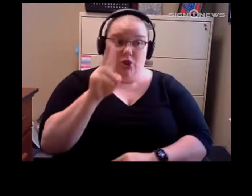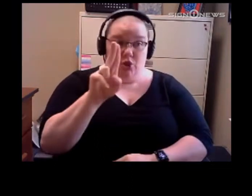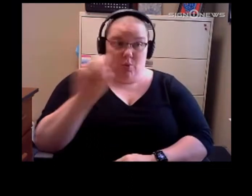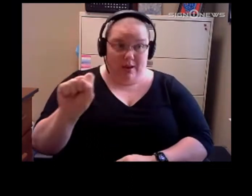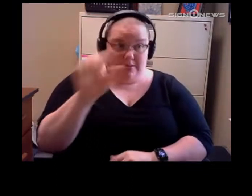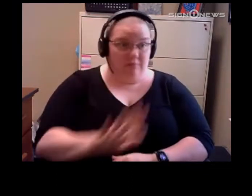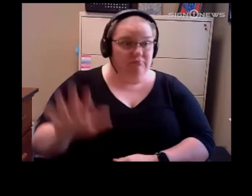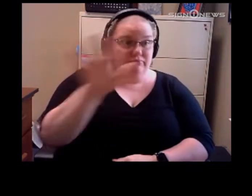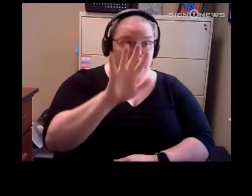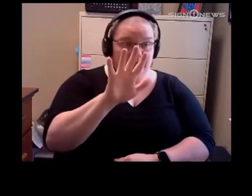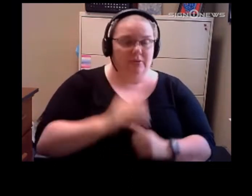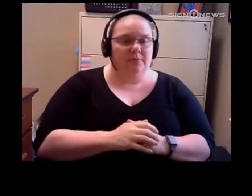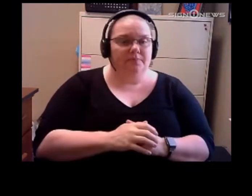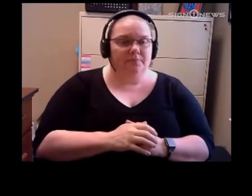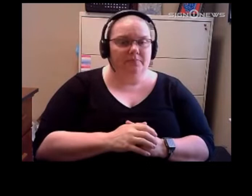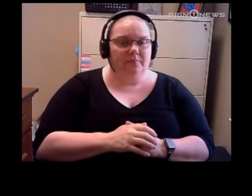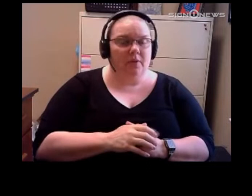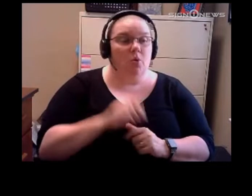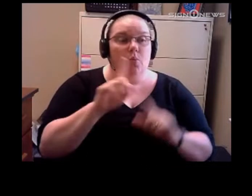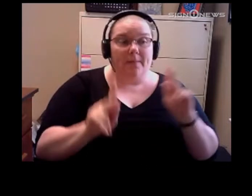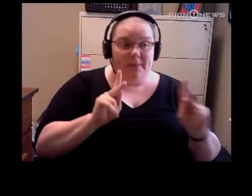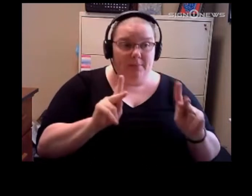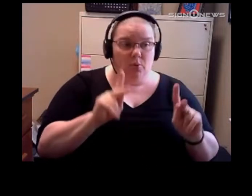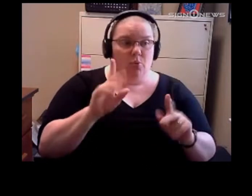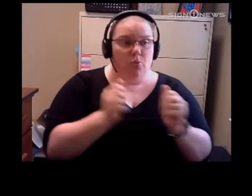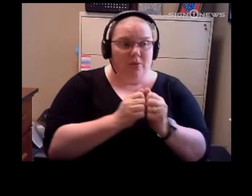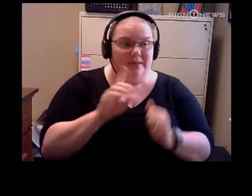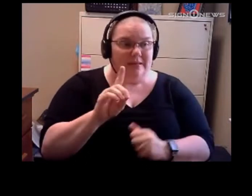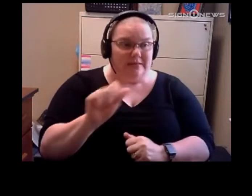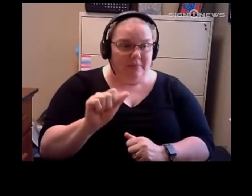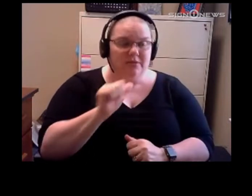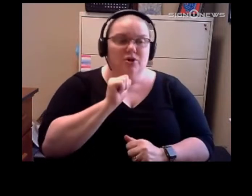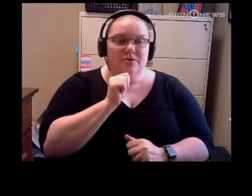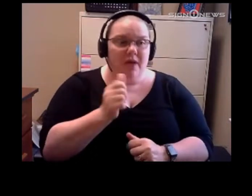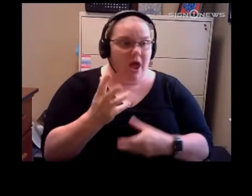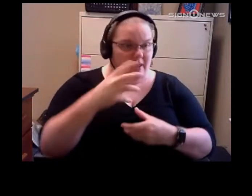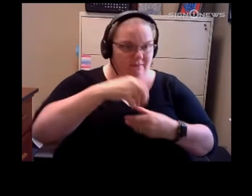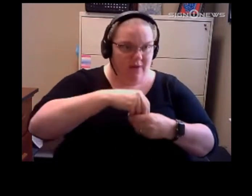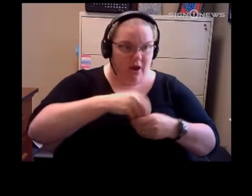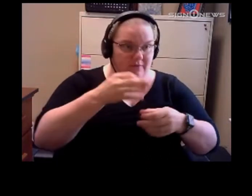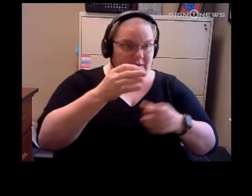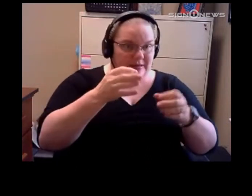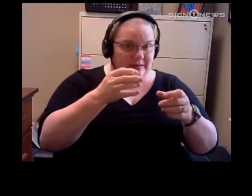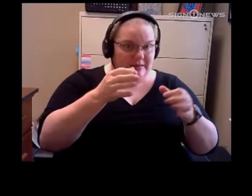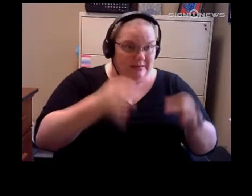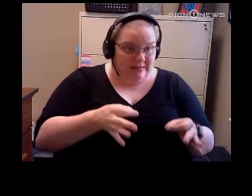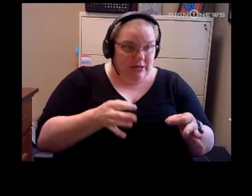when people with disabilities are not involved into this in the decision-making rules policies